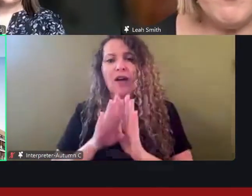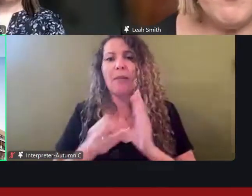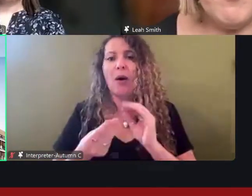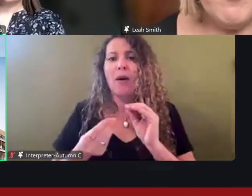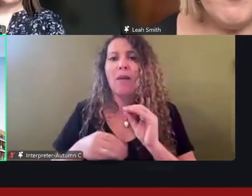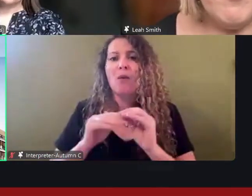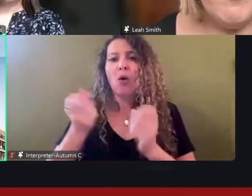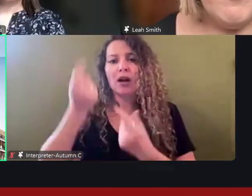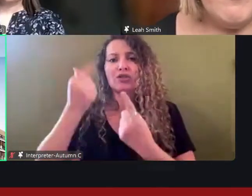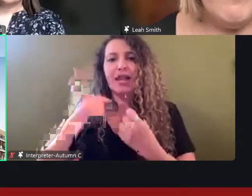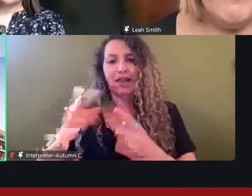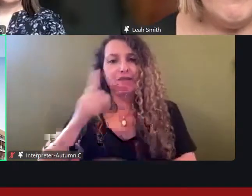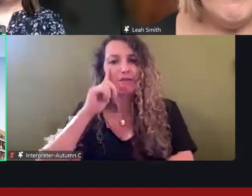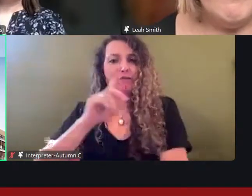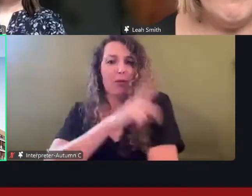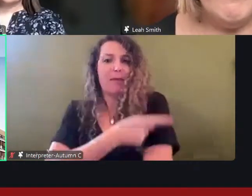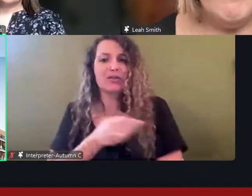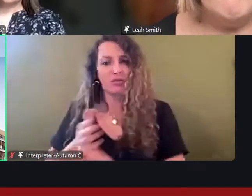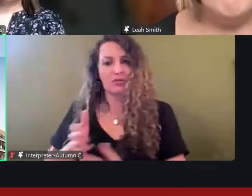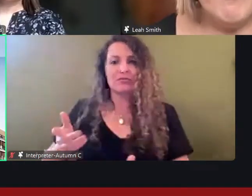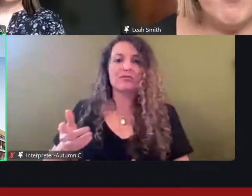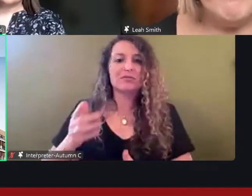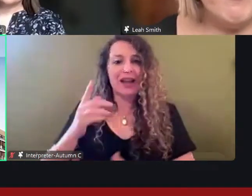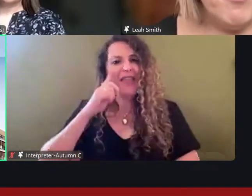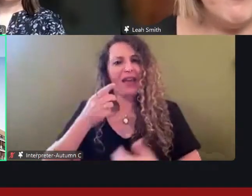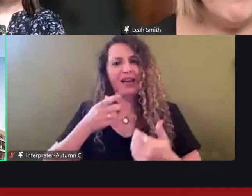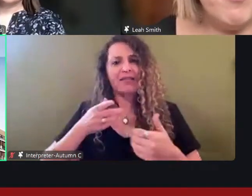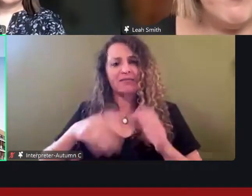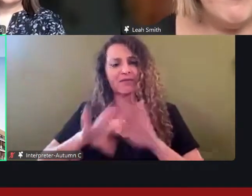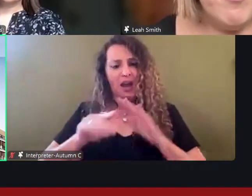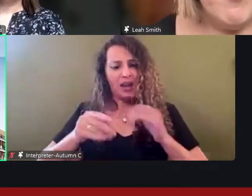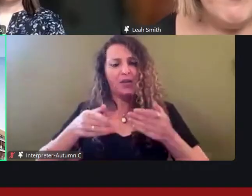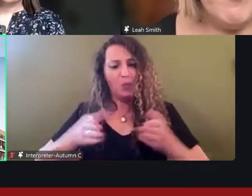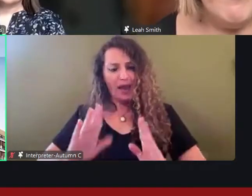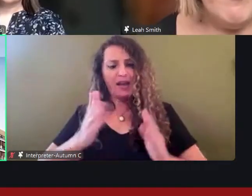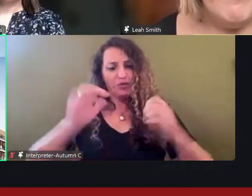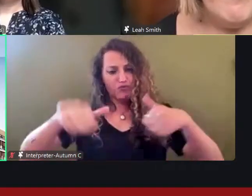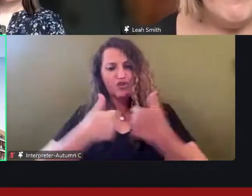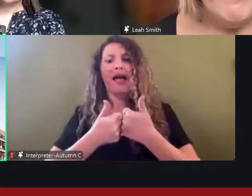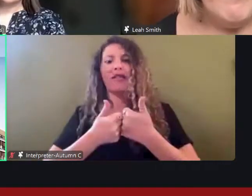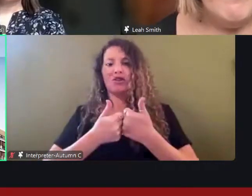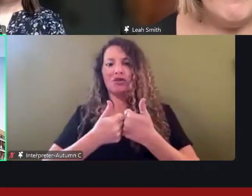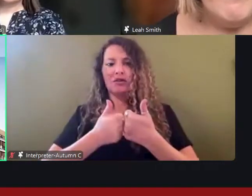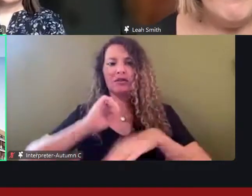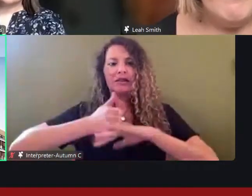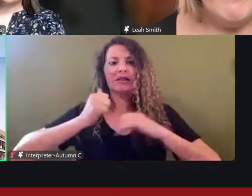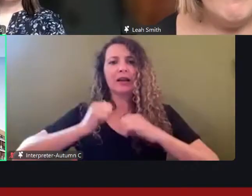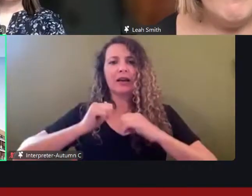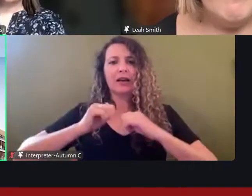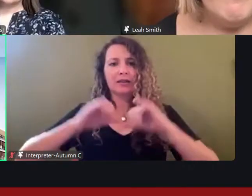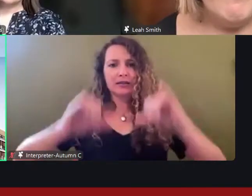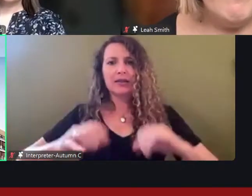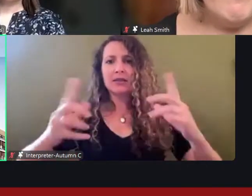finding ways that we can challenge the system I think is really important. We're heading into our break.